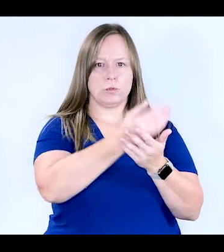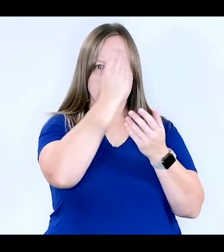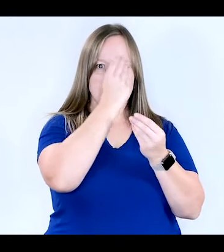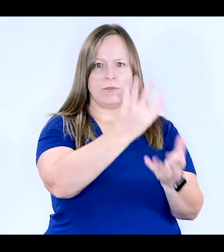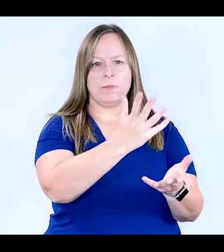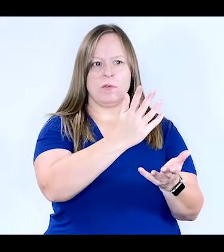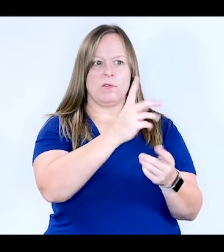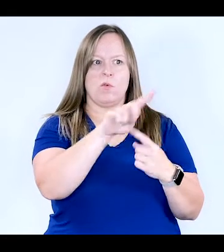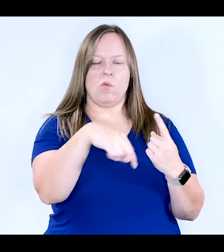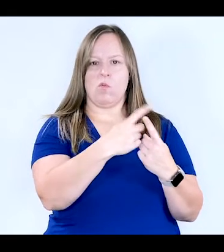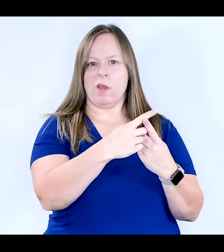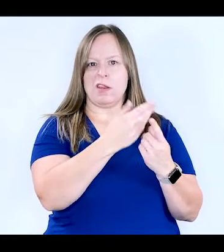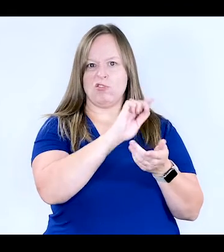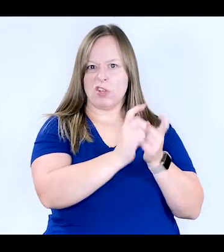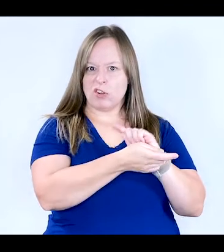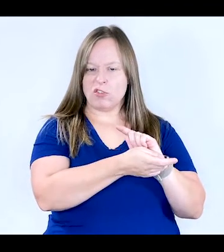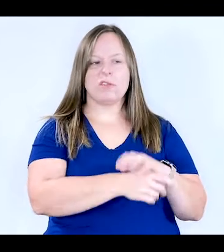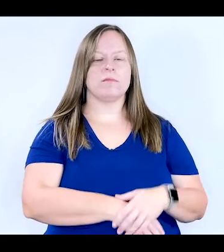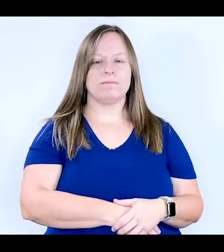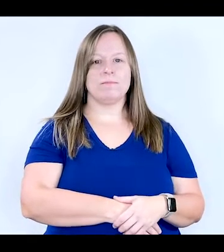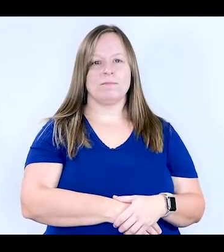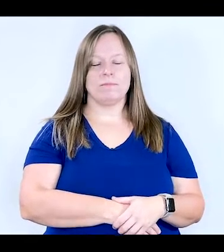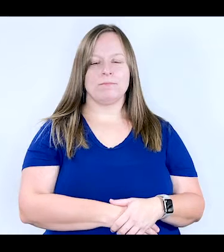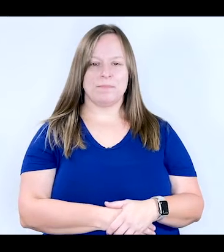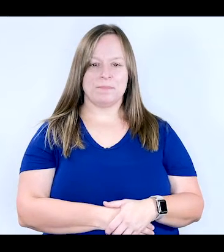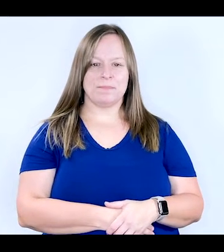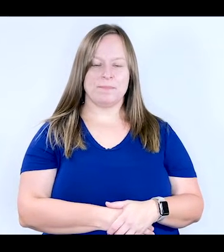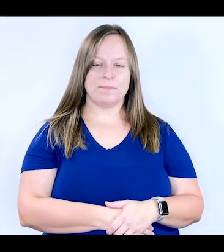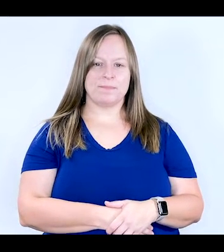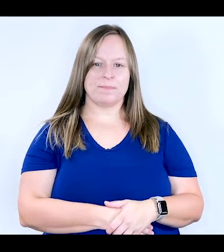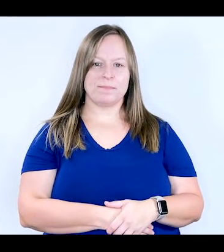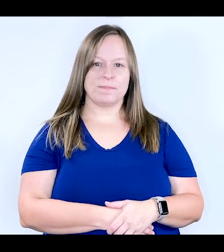to date information and resources and we will do our best to get to information